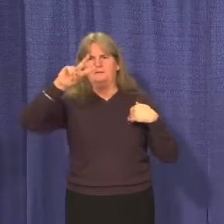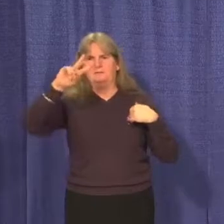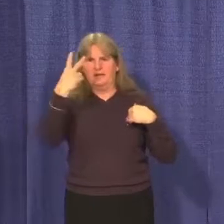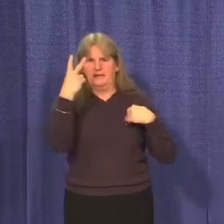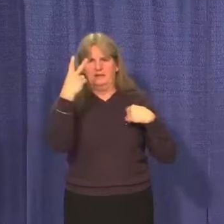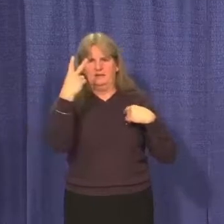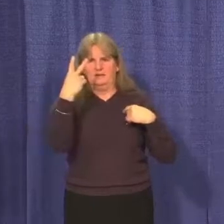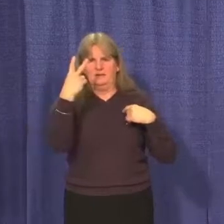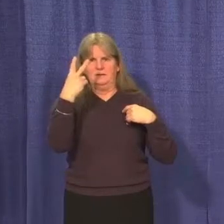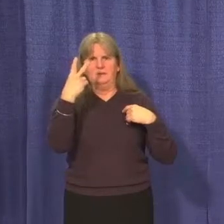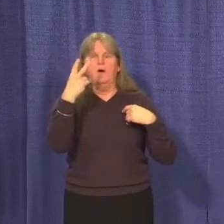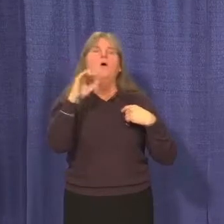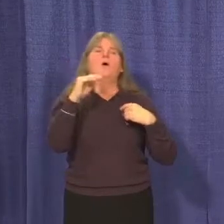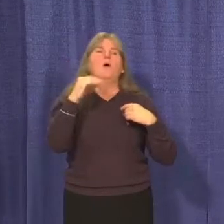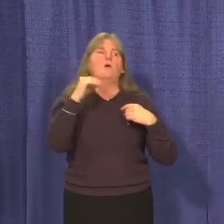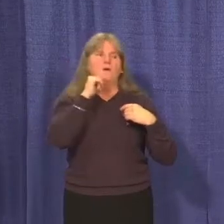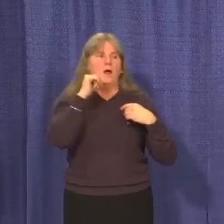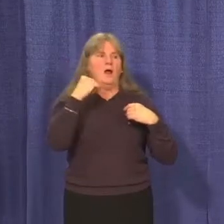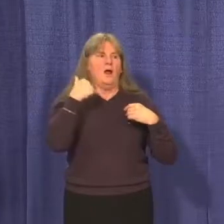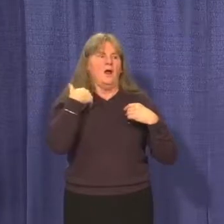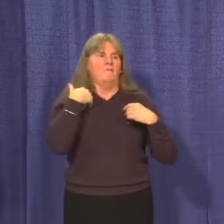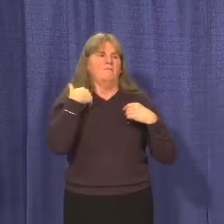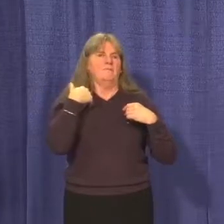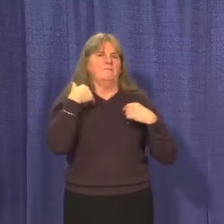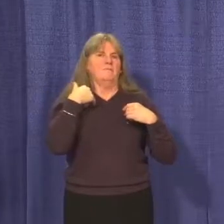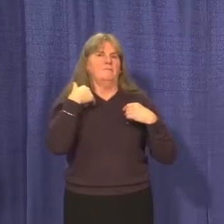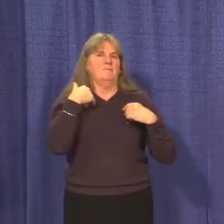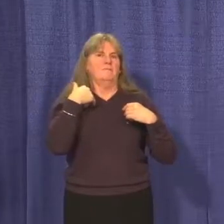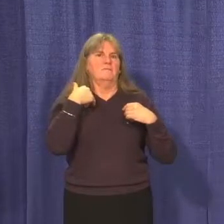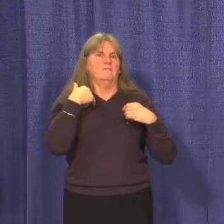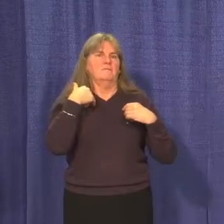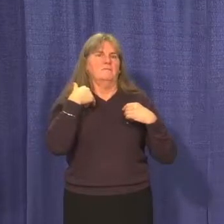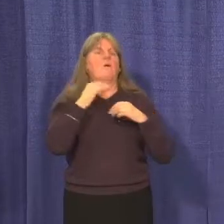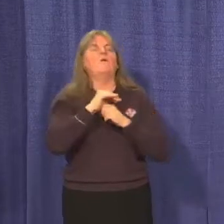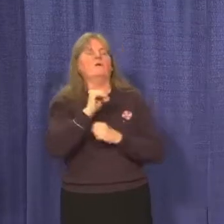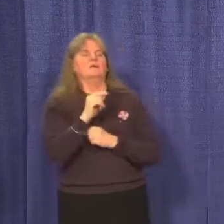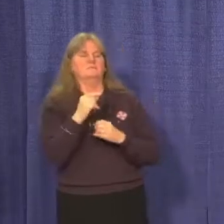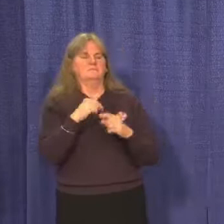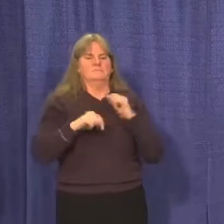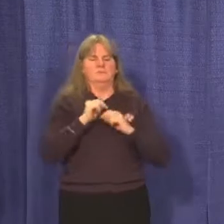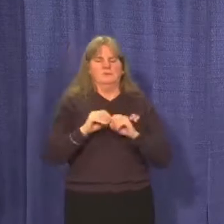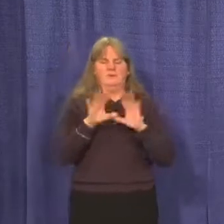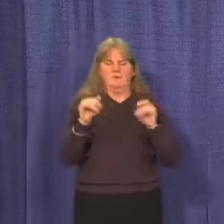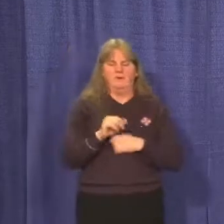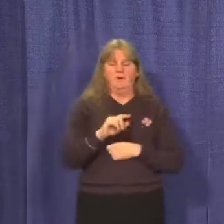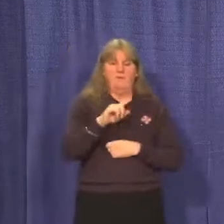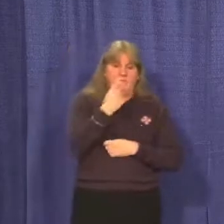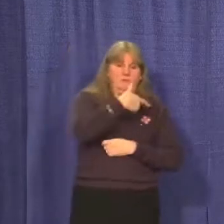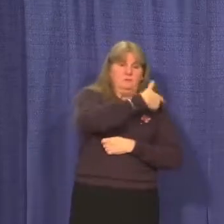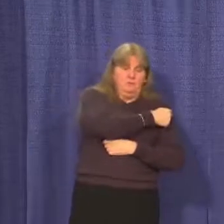For not getting COVID infection in the interval between their first in their second dose.